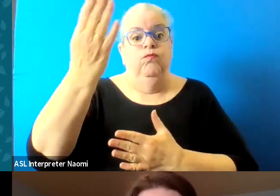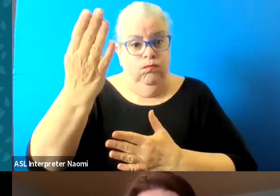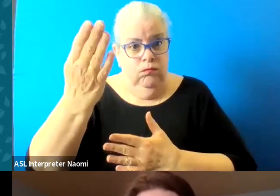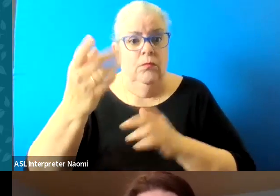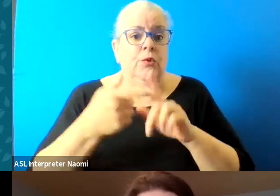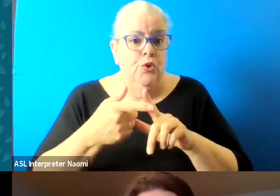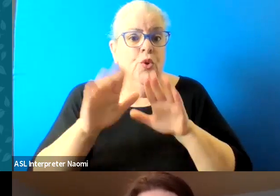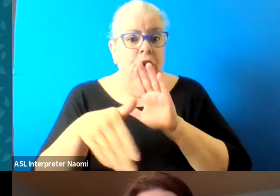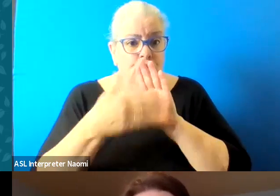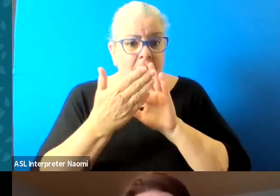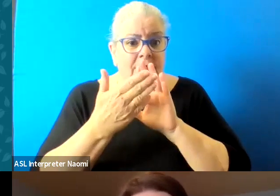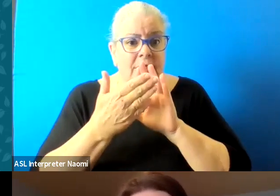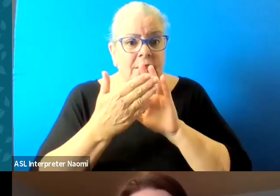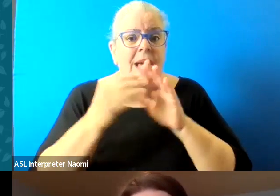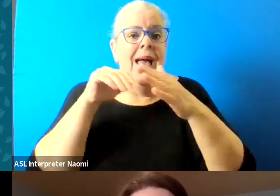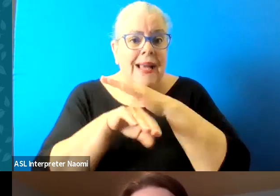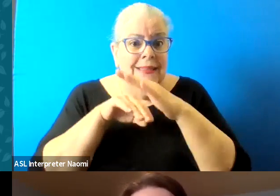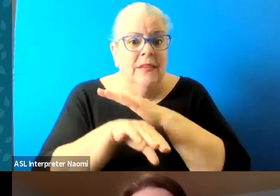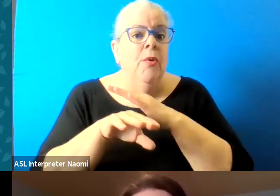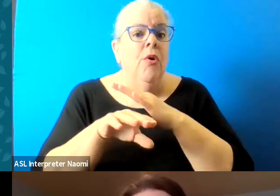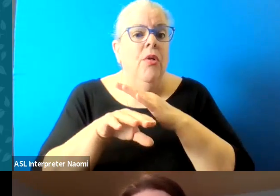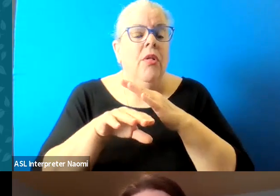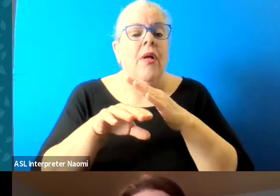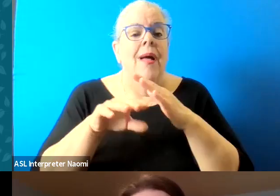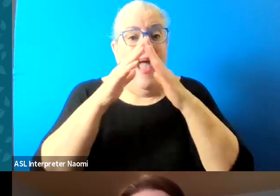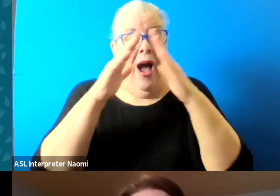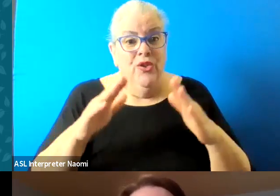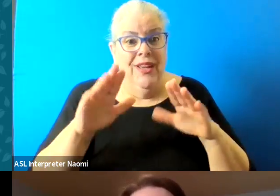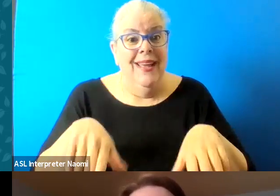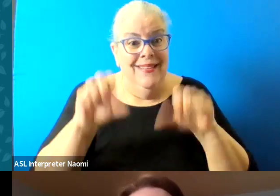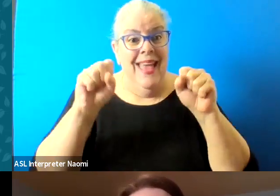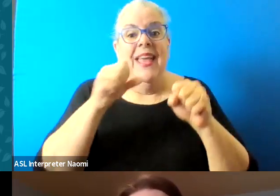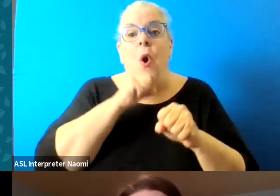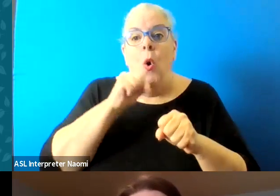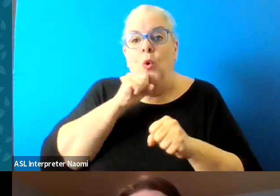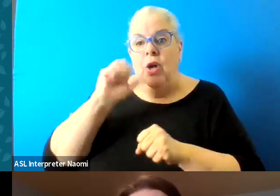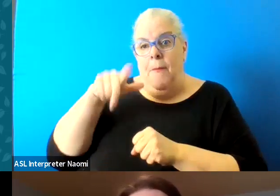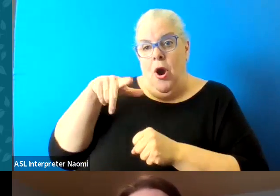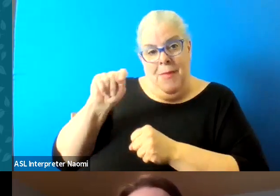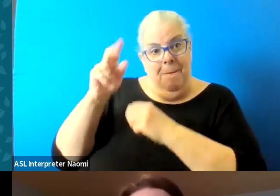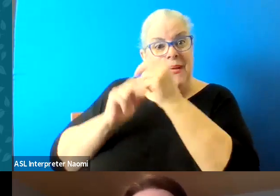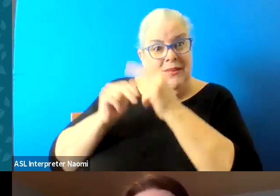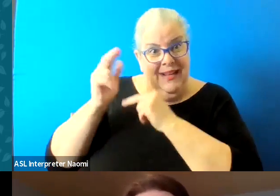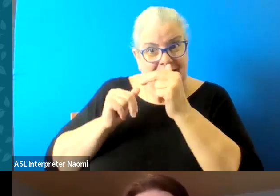of address accessible housing is taking old apartment complexes and refurbishing them